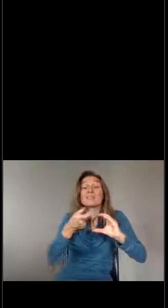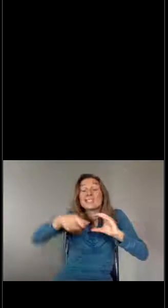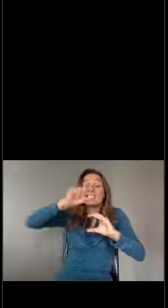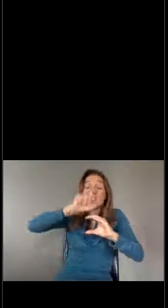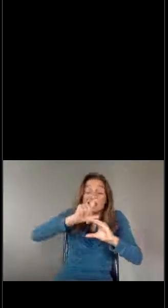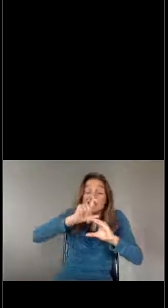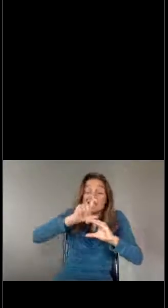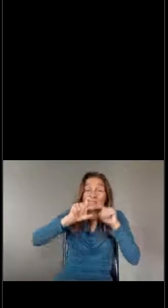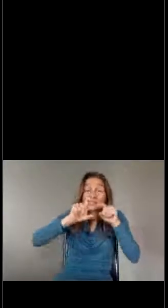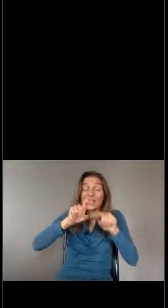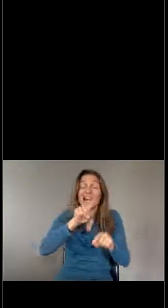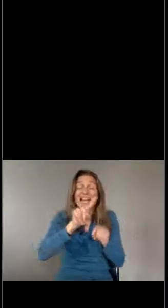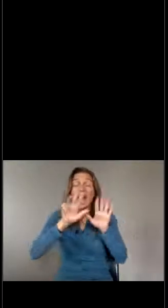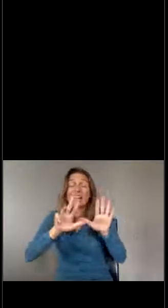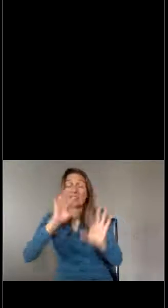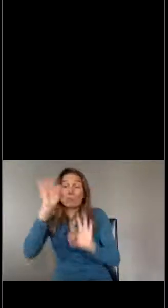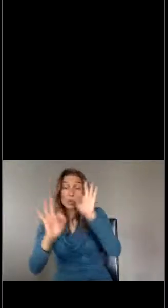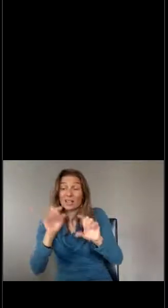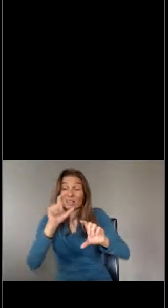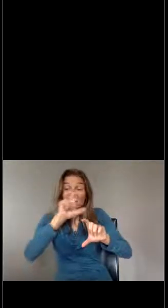Which these costs were we saw